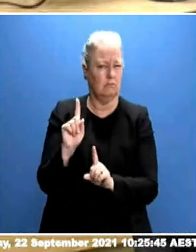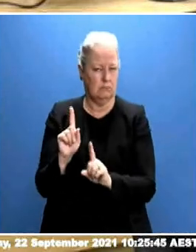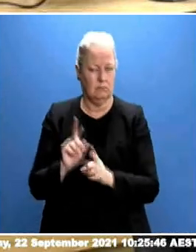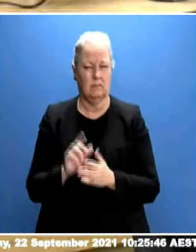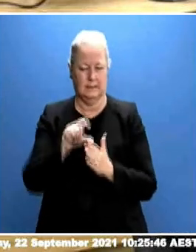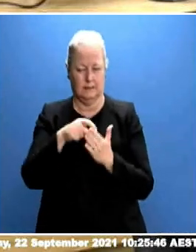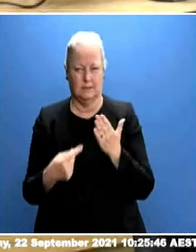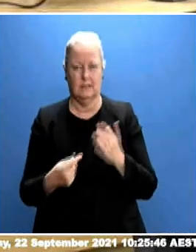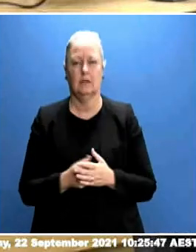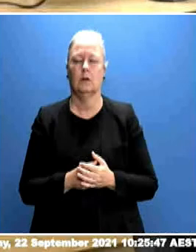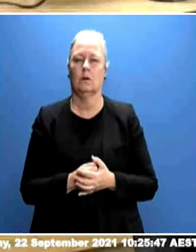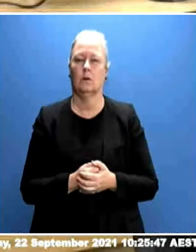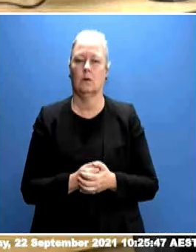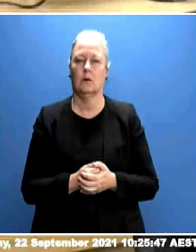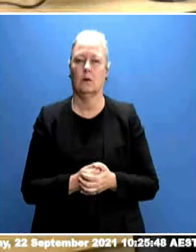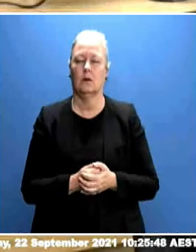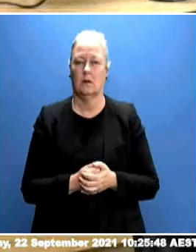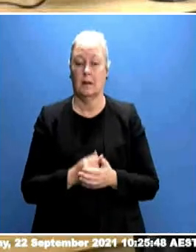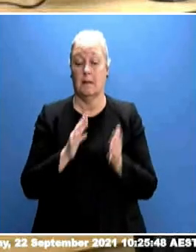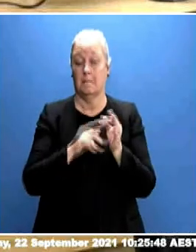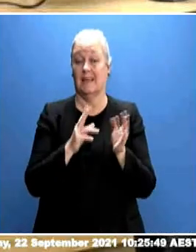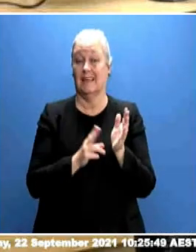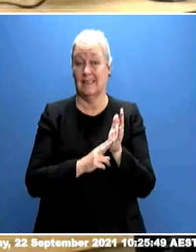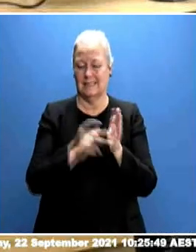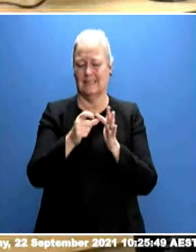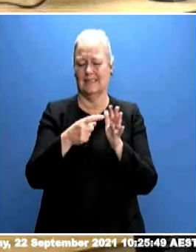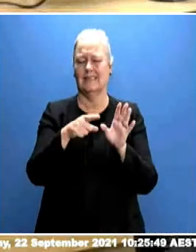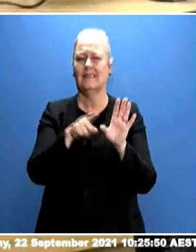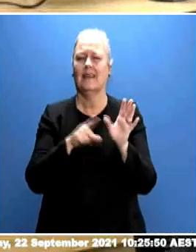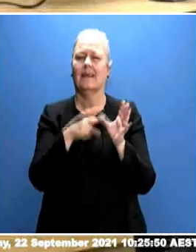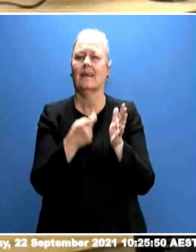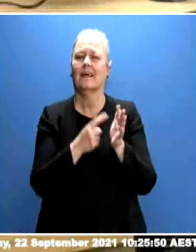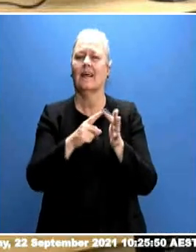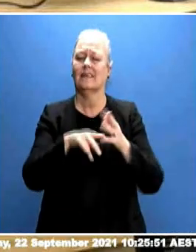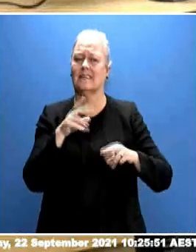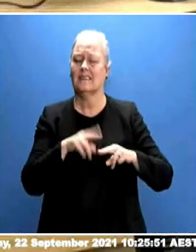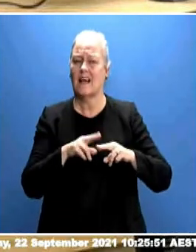You were first alerted to an issue by Megan's daycare staff? Yes.